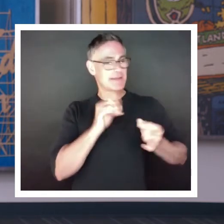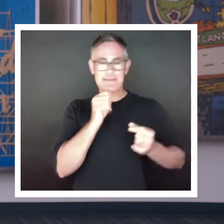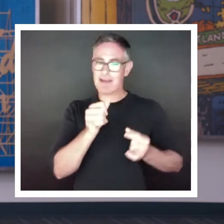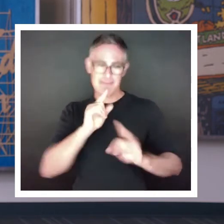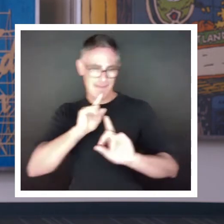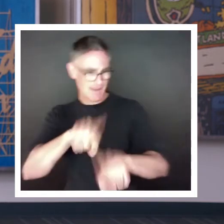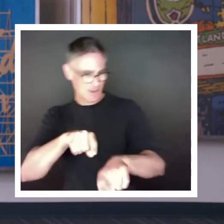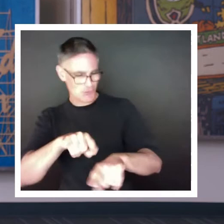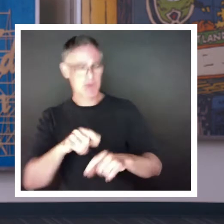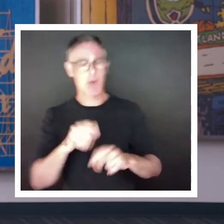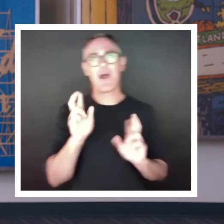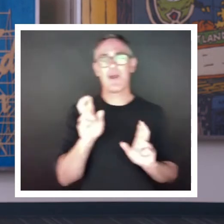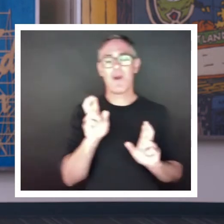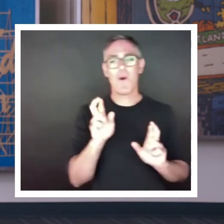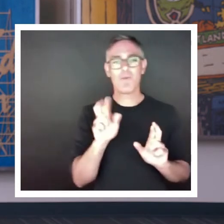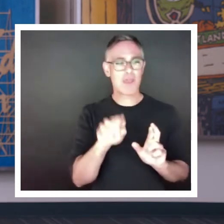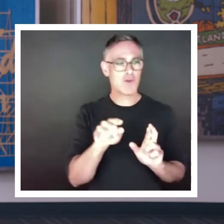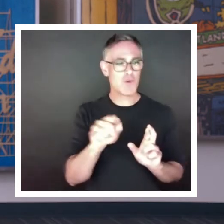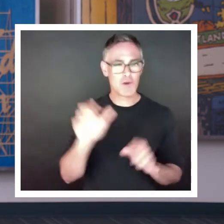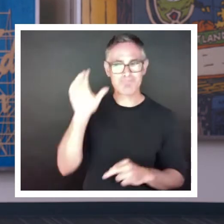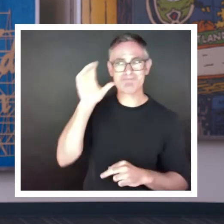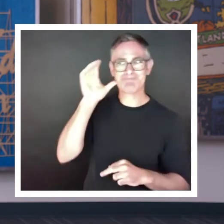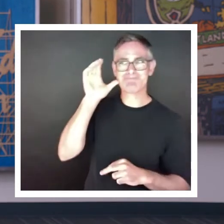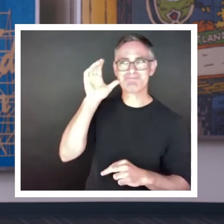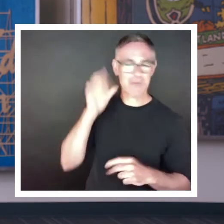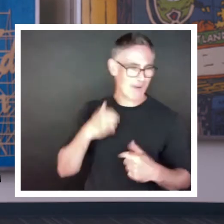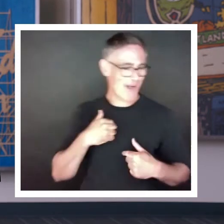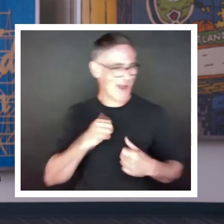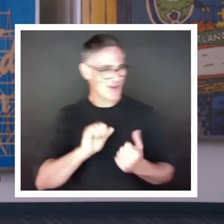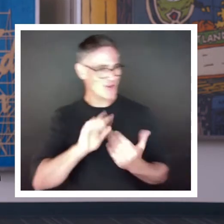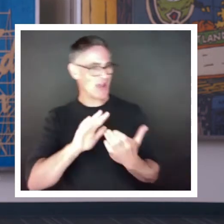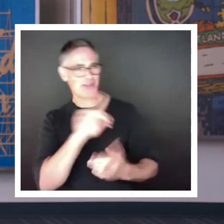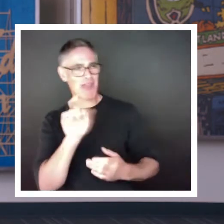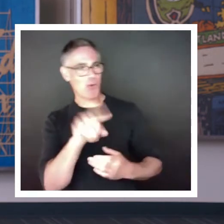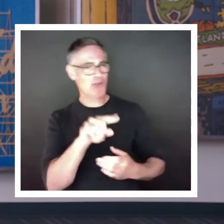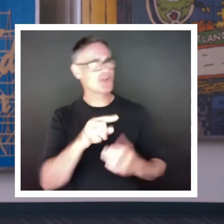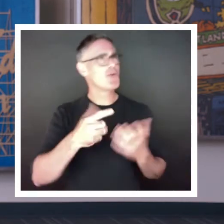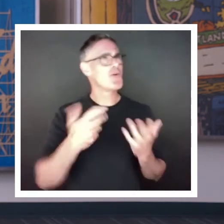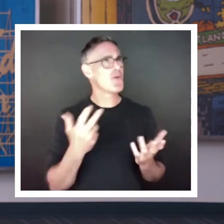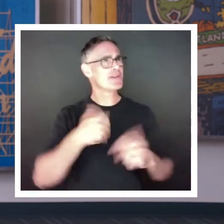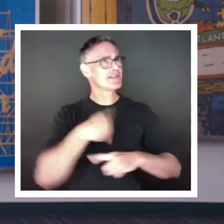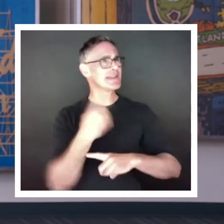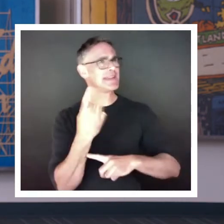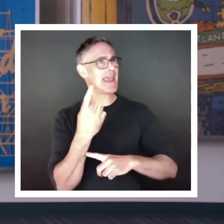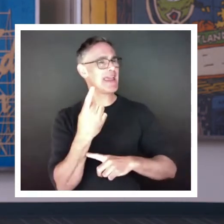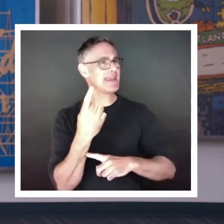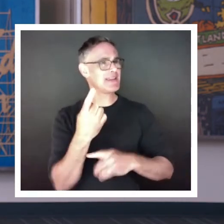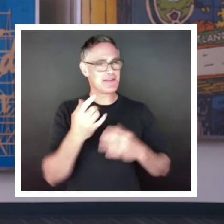So I hope you will indulge me as I address this question of what does this day in your life mean.